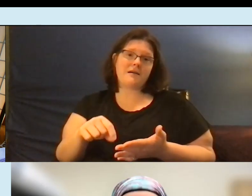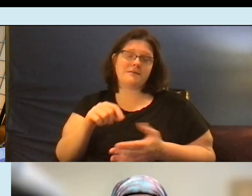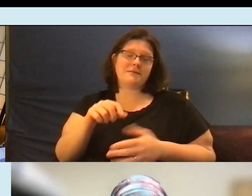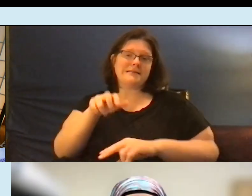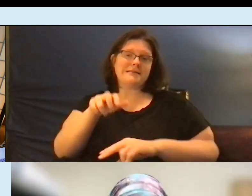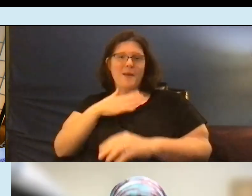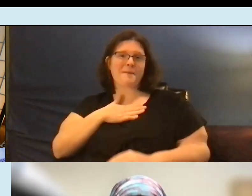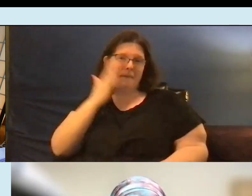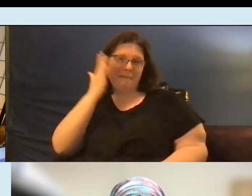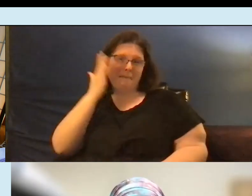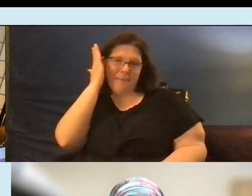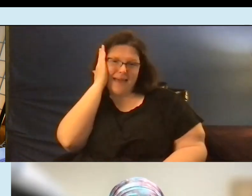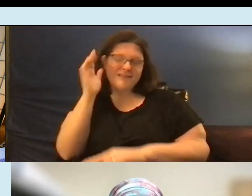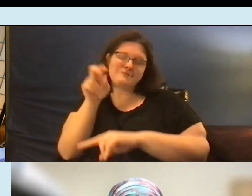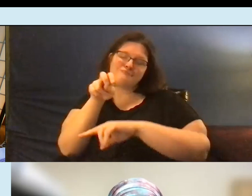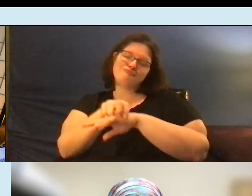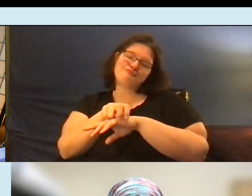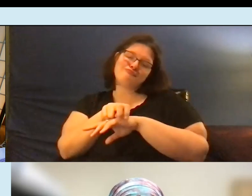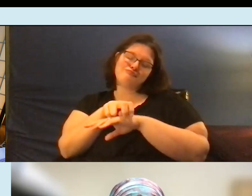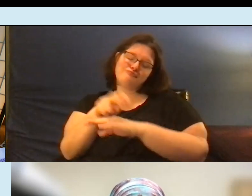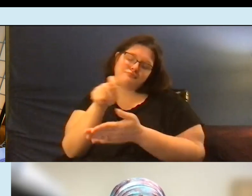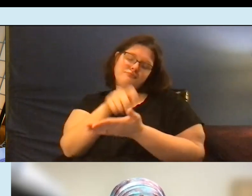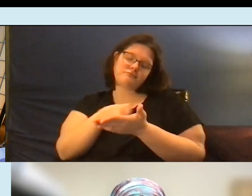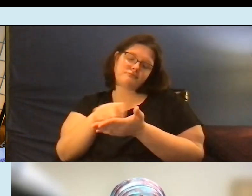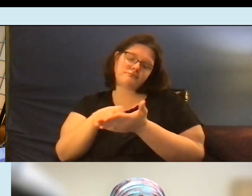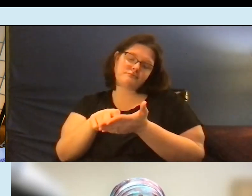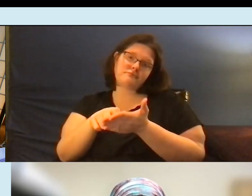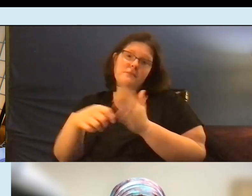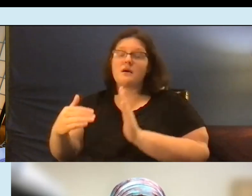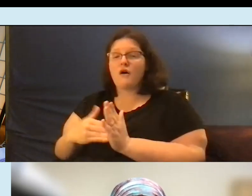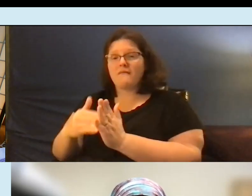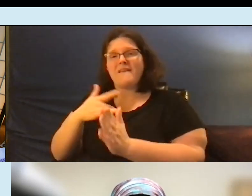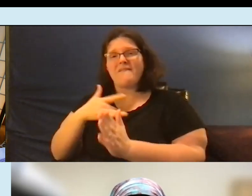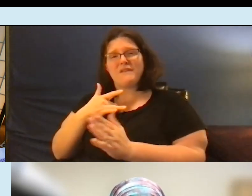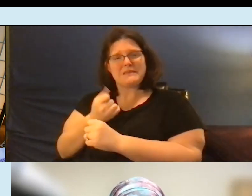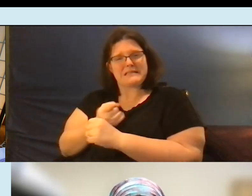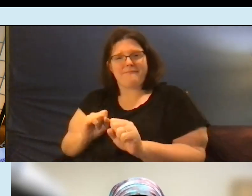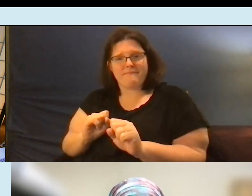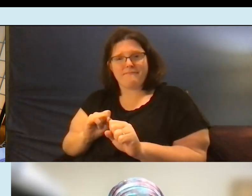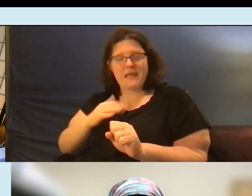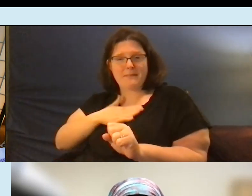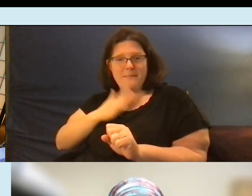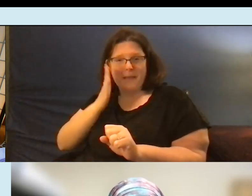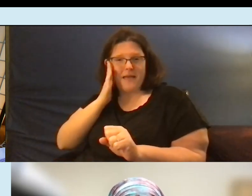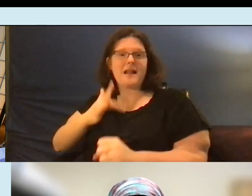because I think uh a lot of times I feel safe there, and I feel safe to express my emotions